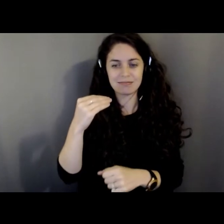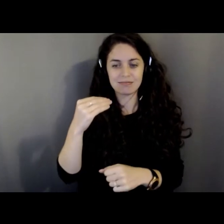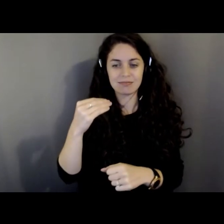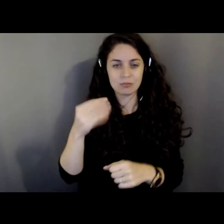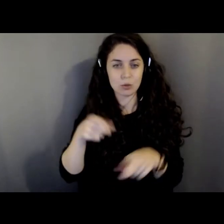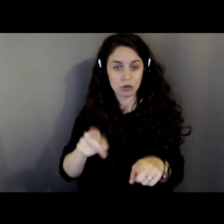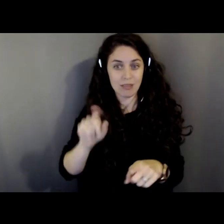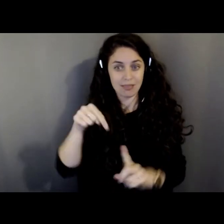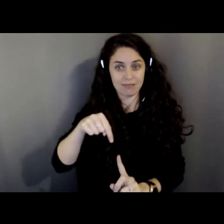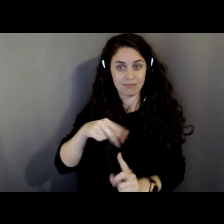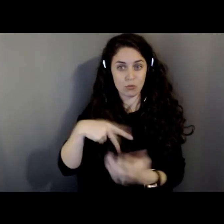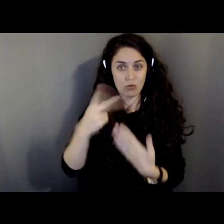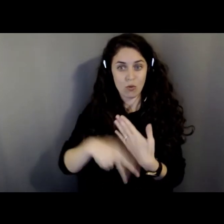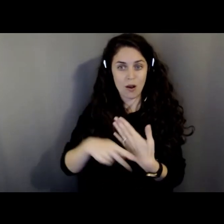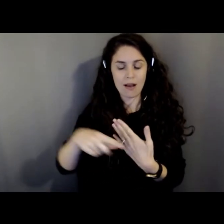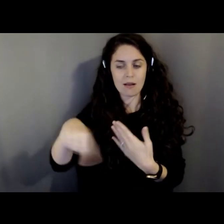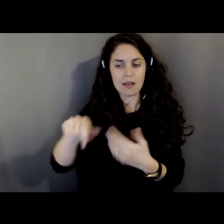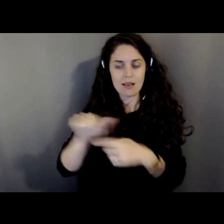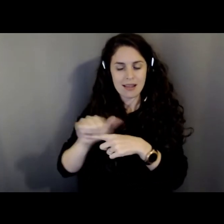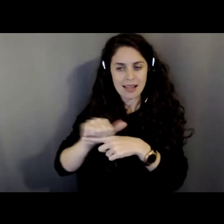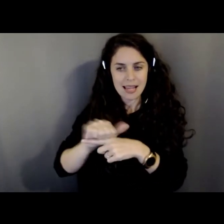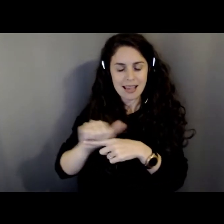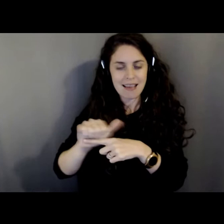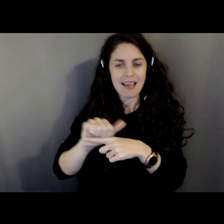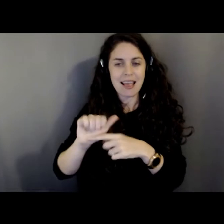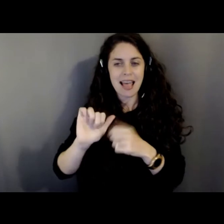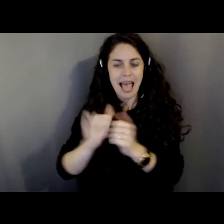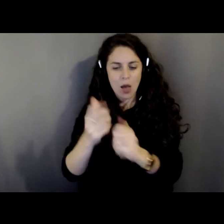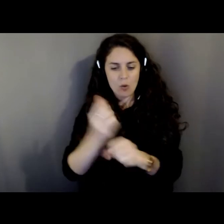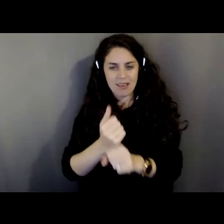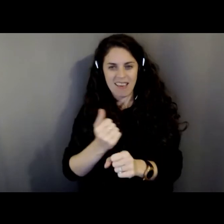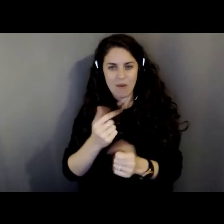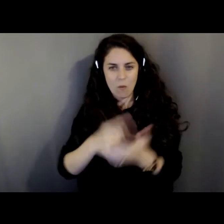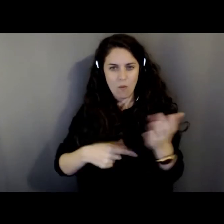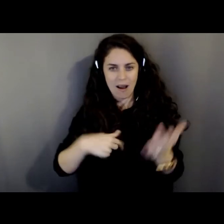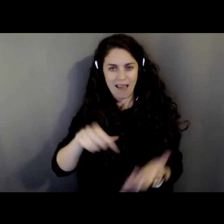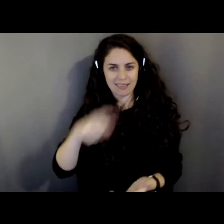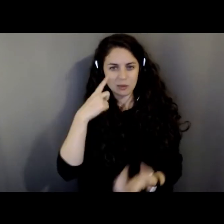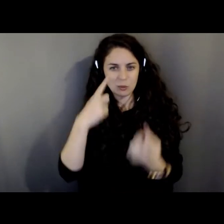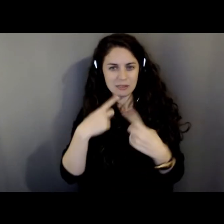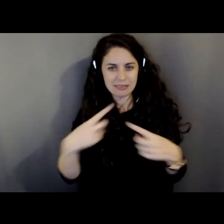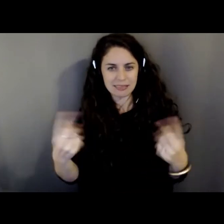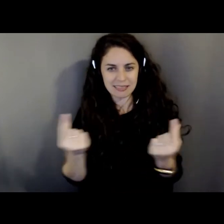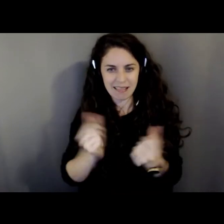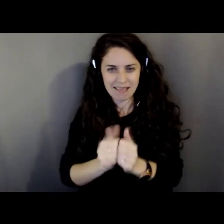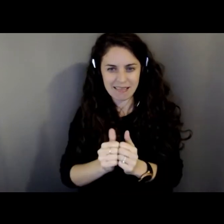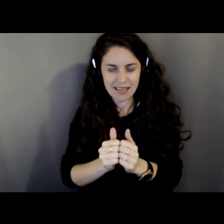learn how to get what they need in order to be successful in the US: how to ask for assistance,